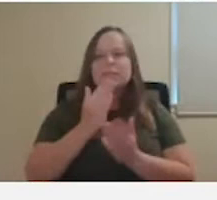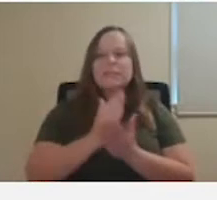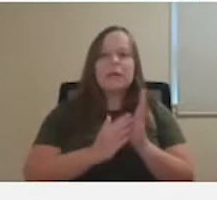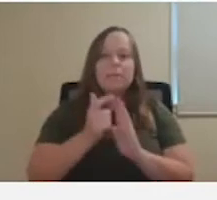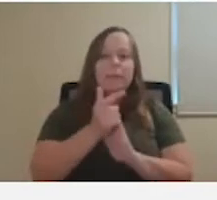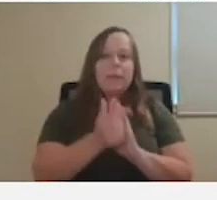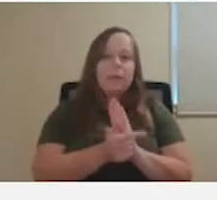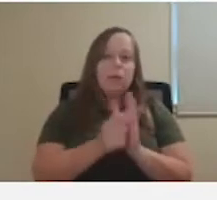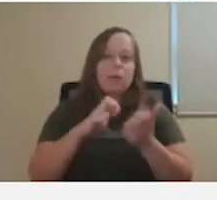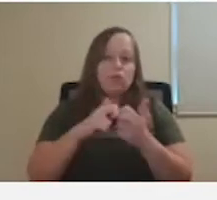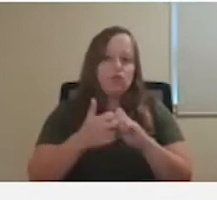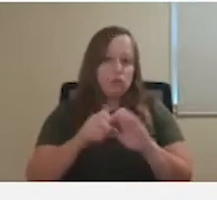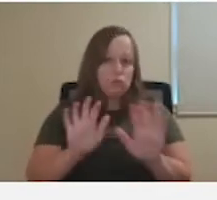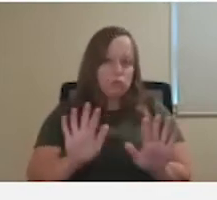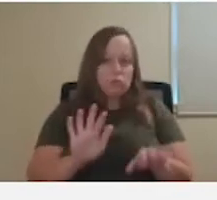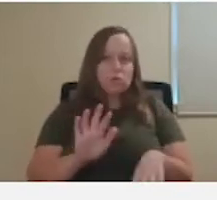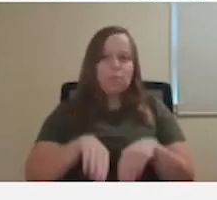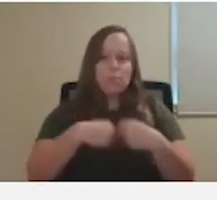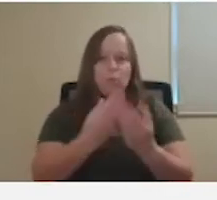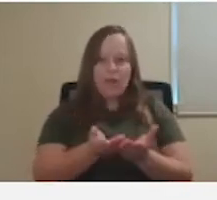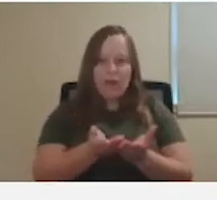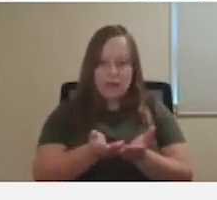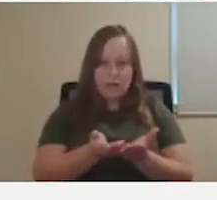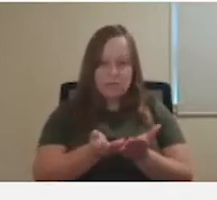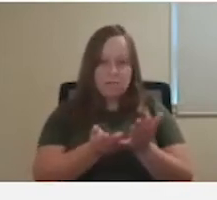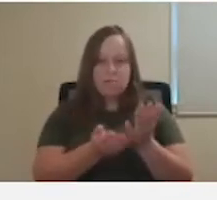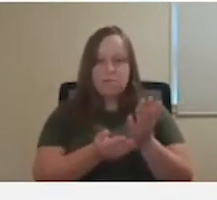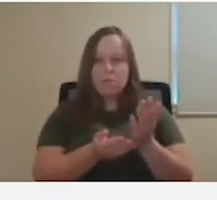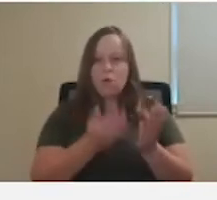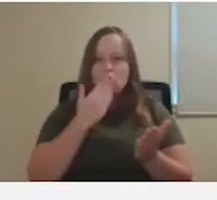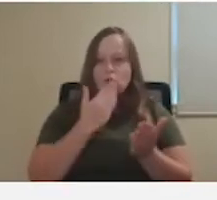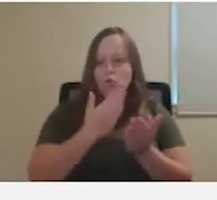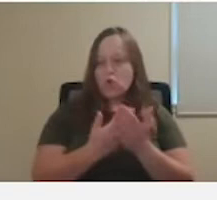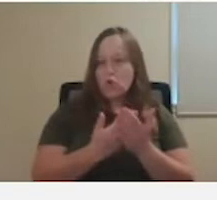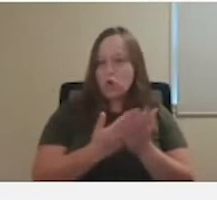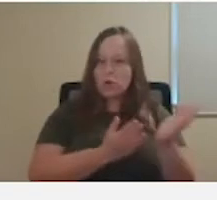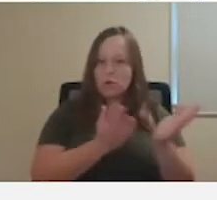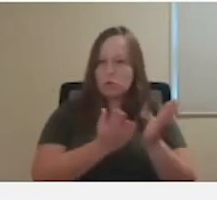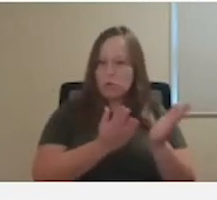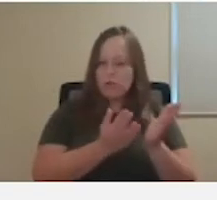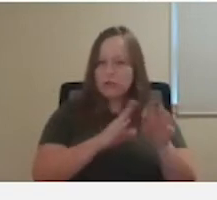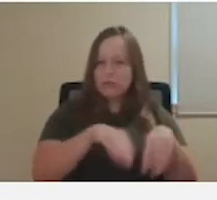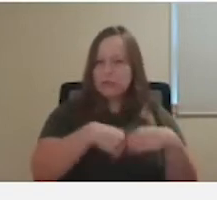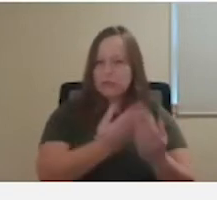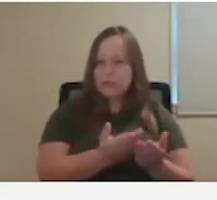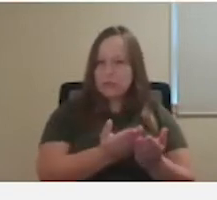with them providing a gooder service to you because you